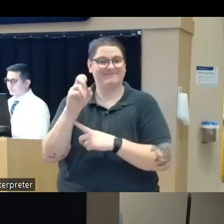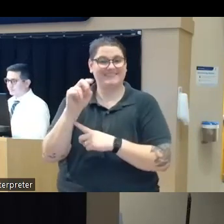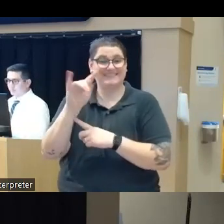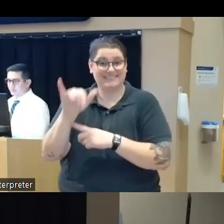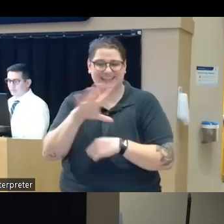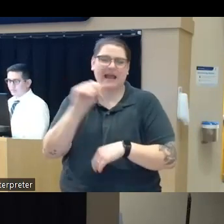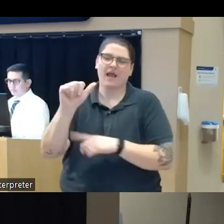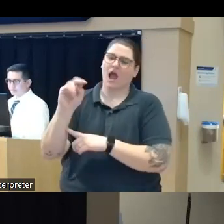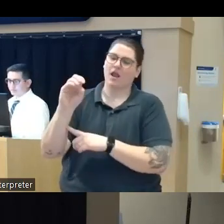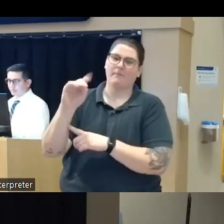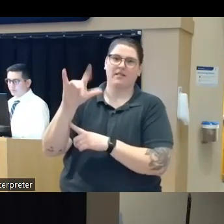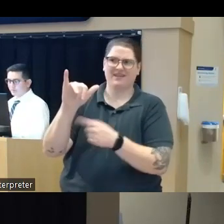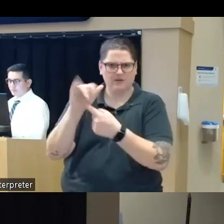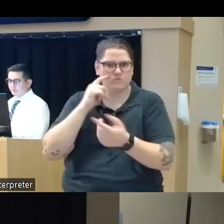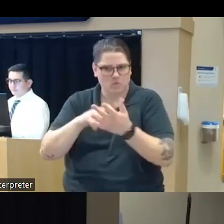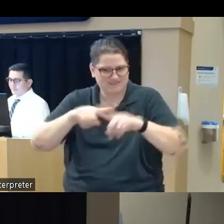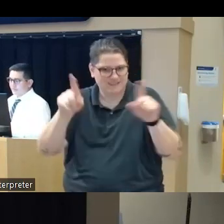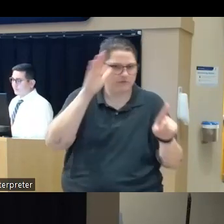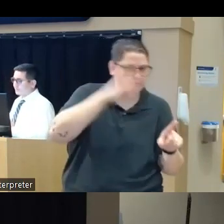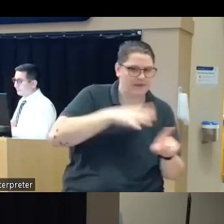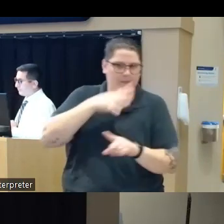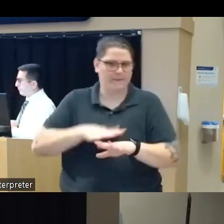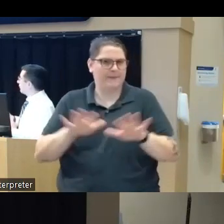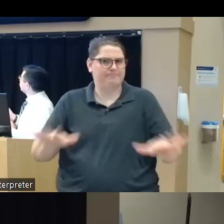so this is really interesting work as I mentioned before